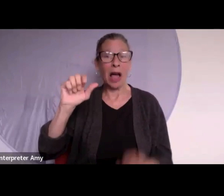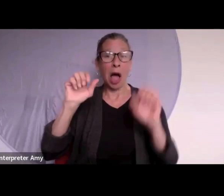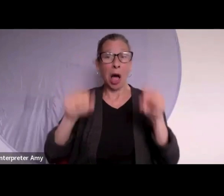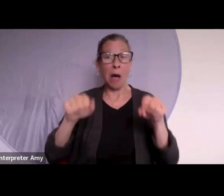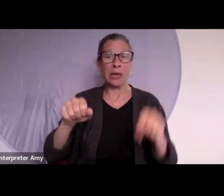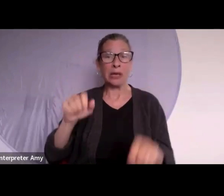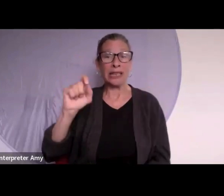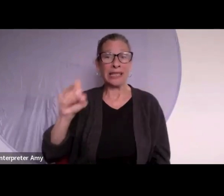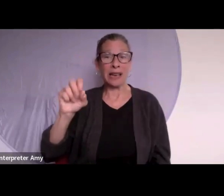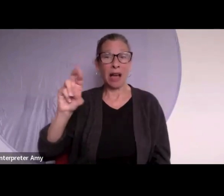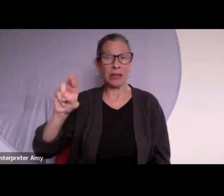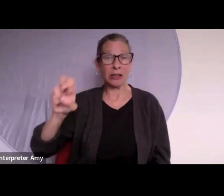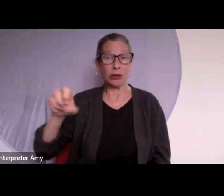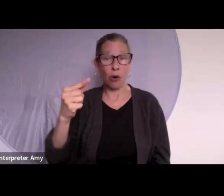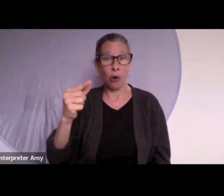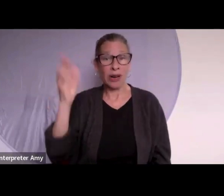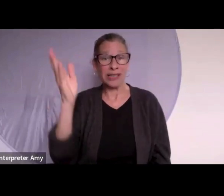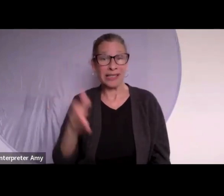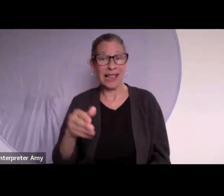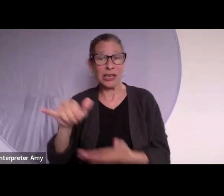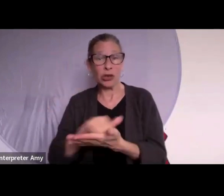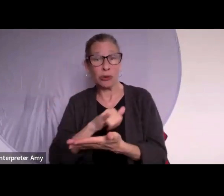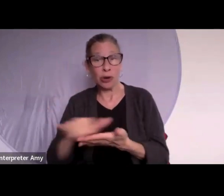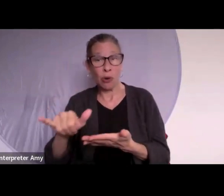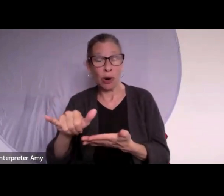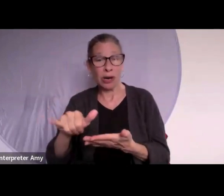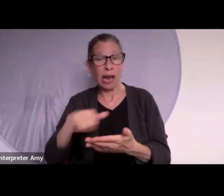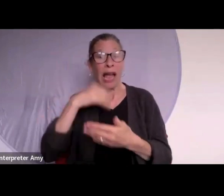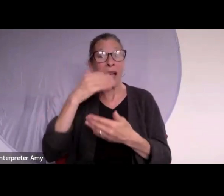also infested our festival after New York runs in dozens of